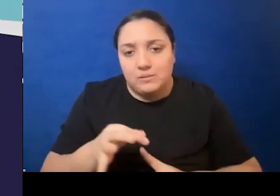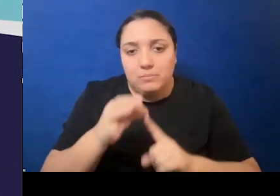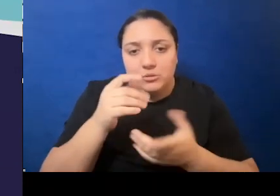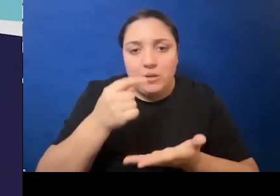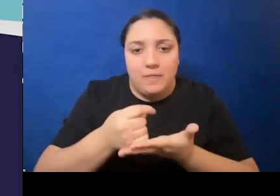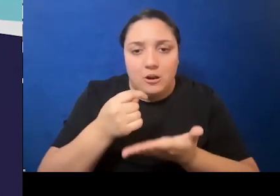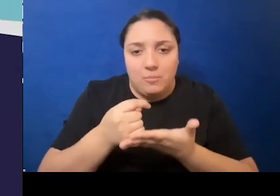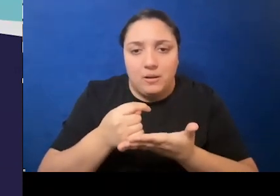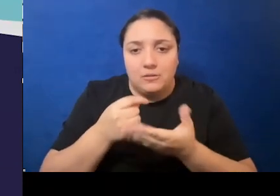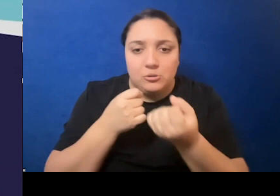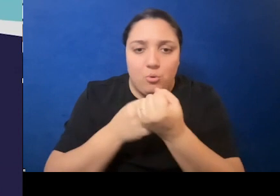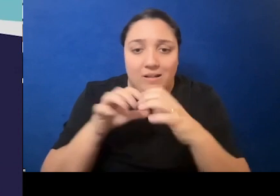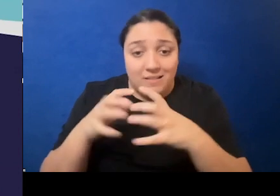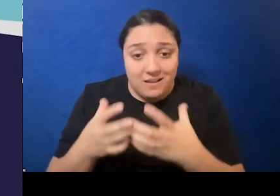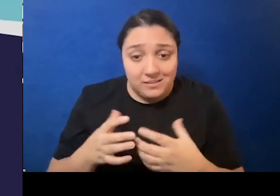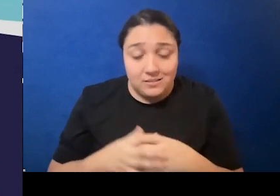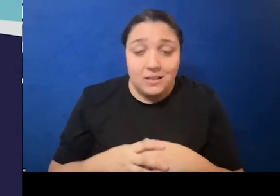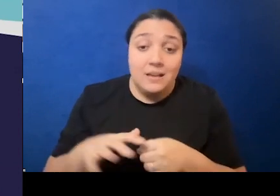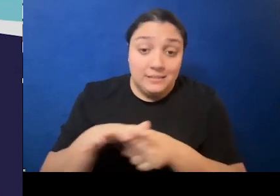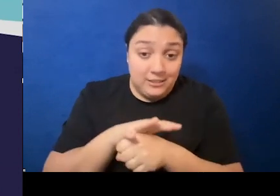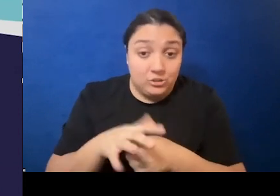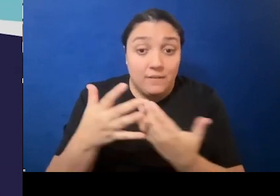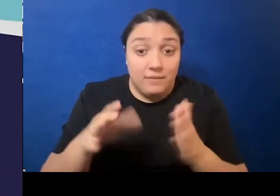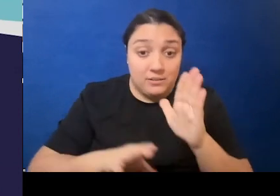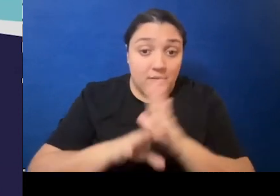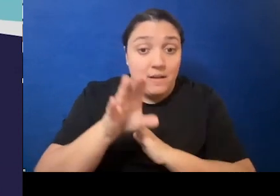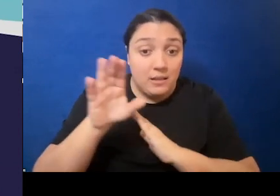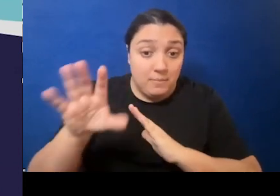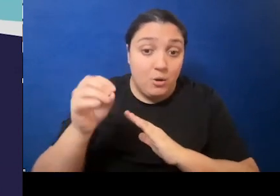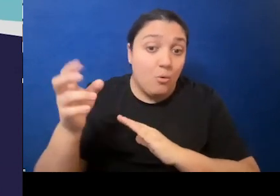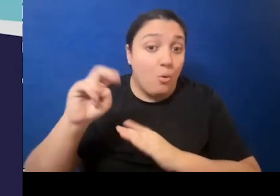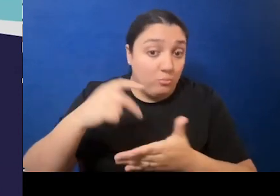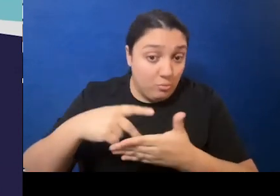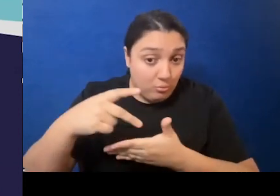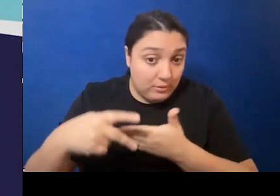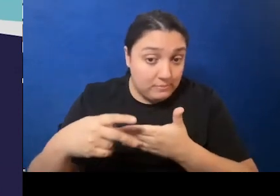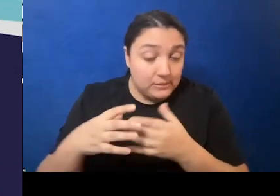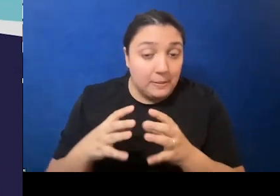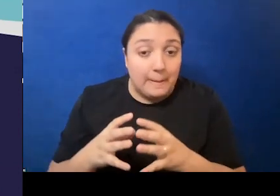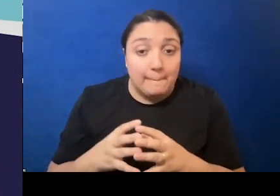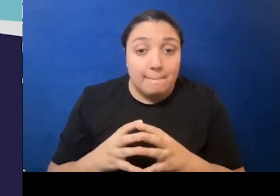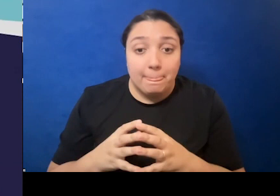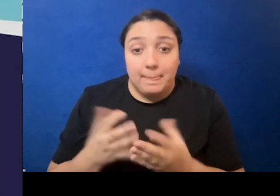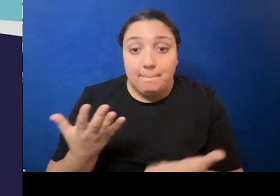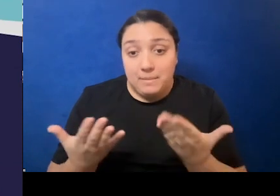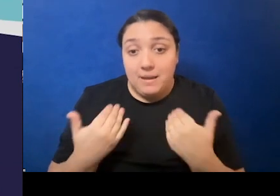A LOT OF THE DISTRICTS HAVE DEVELOPED THEIR OWN THERAPY PROGRAMS AND THERE IS A